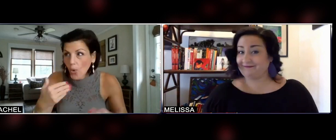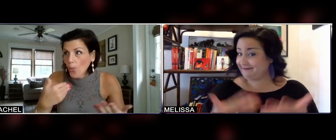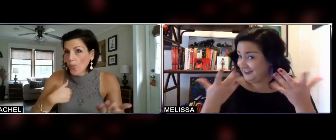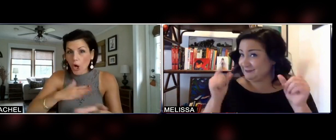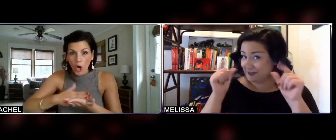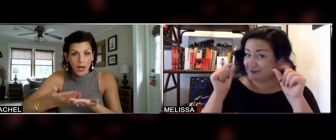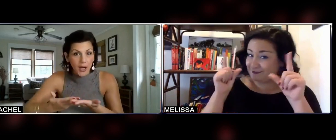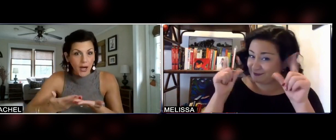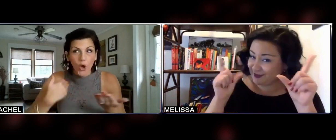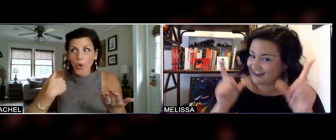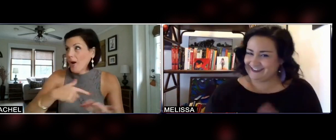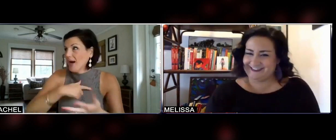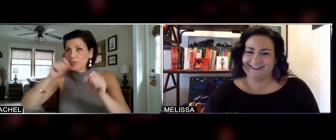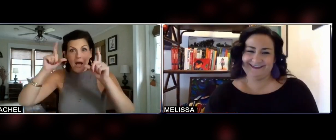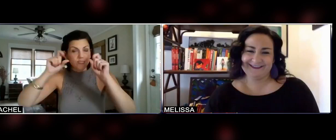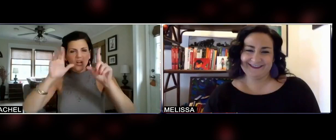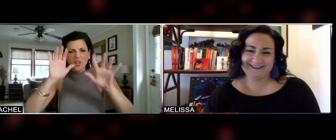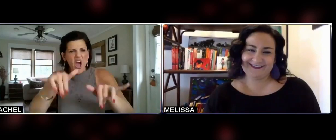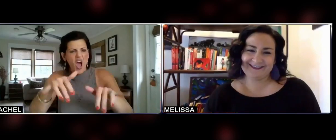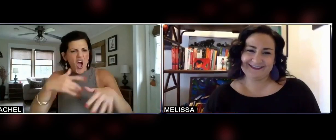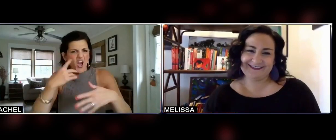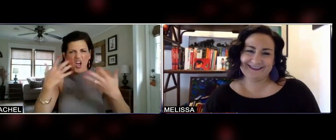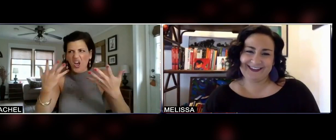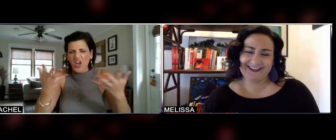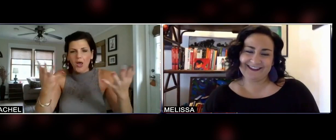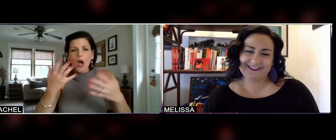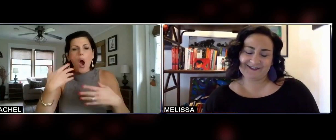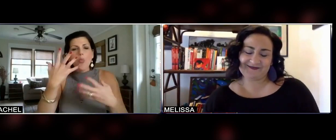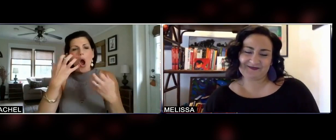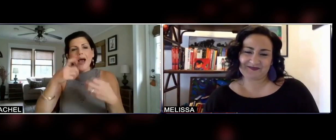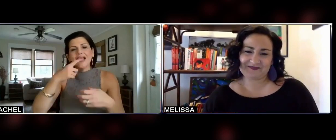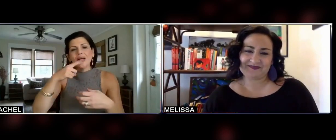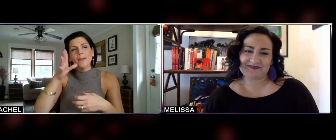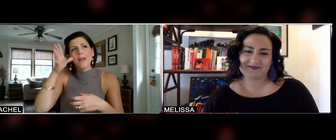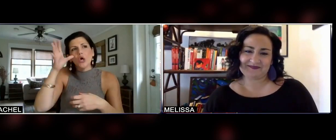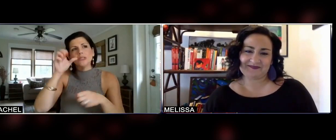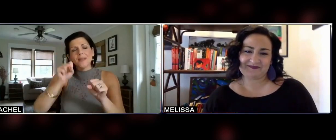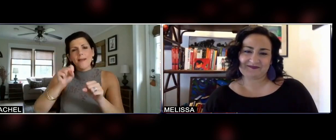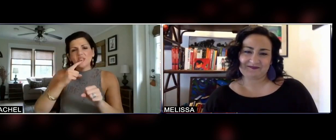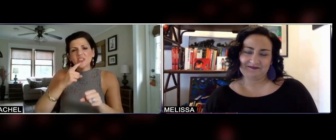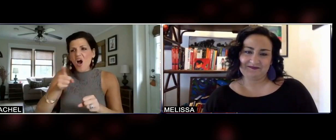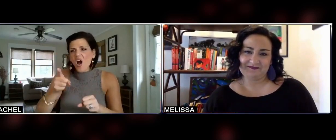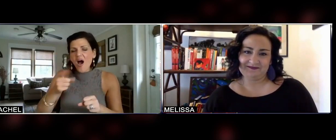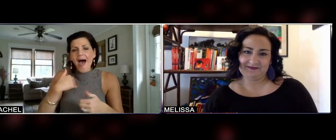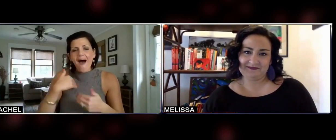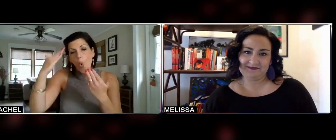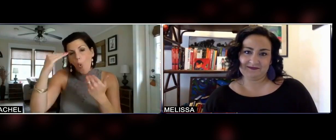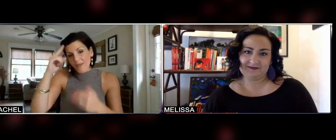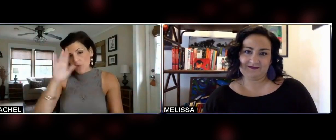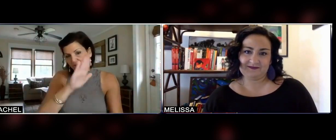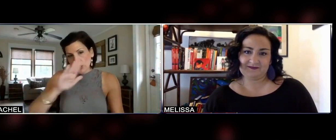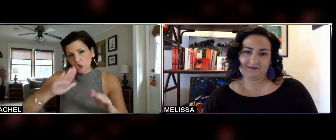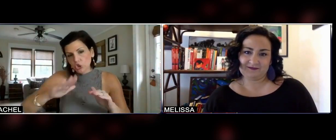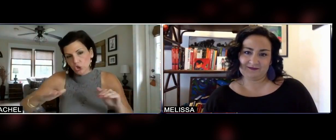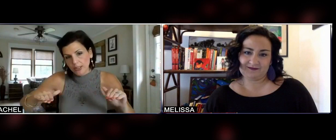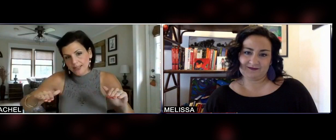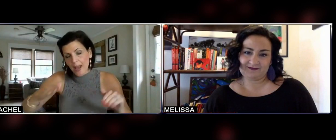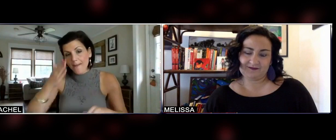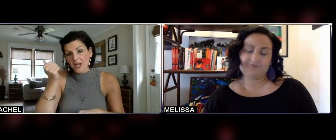And there's that "surprise, surprise" Cook, more surprises! I want hearing parents to see that and have hope for their Deaf children.